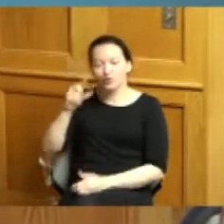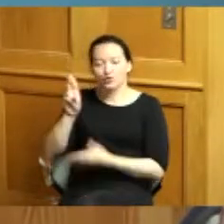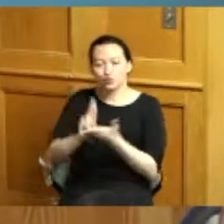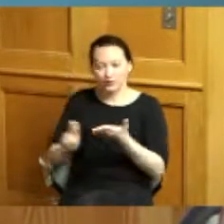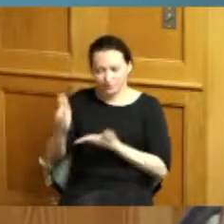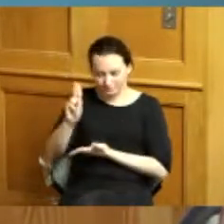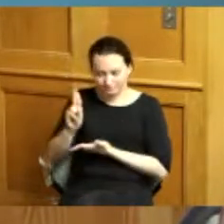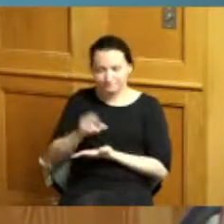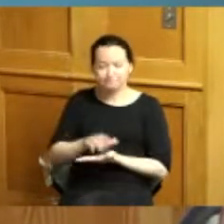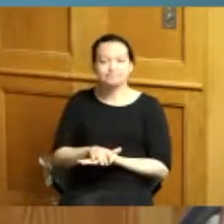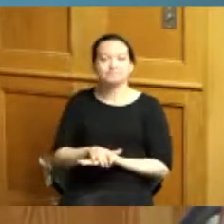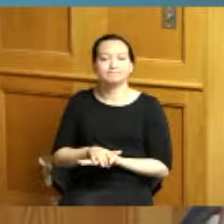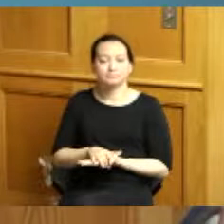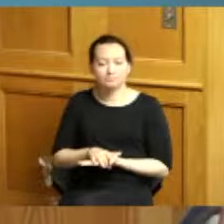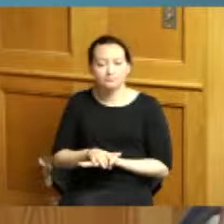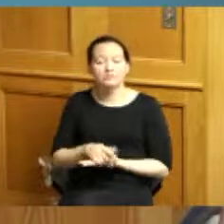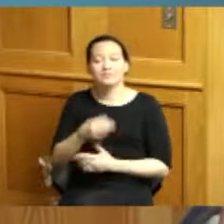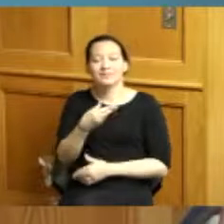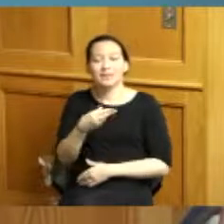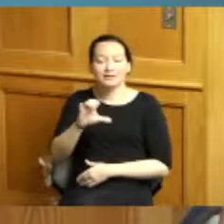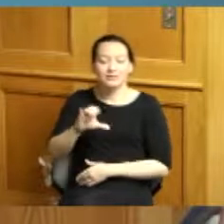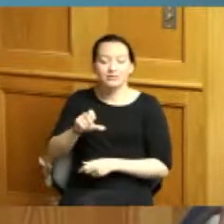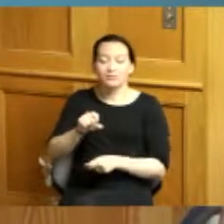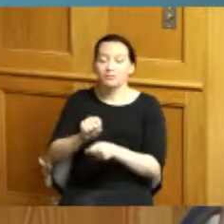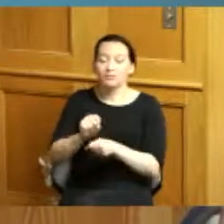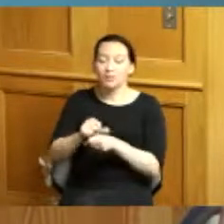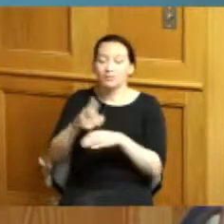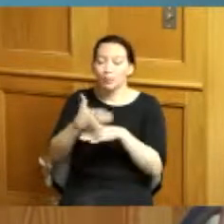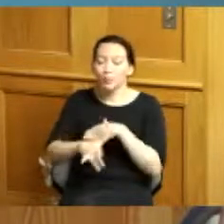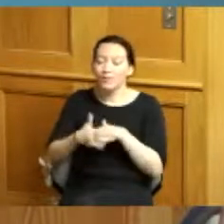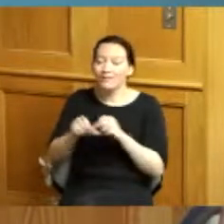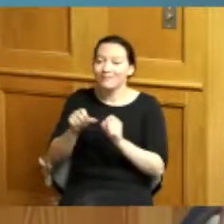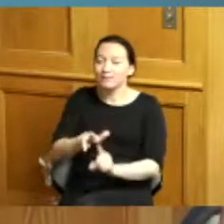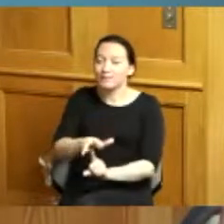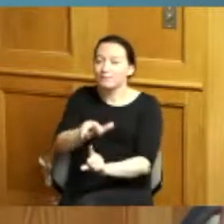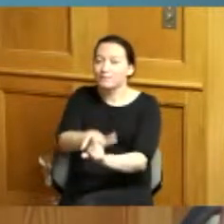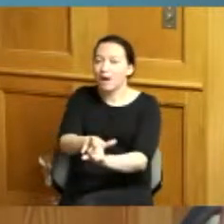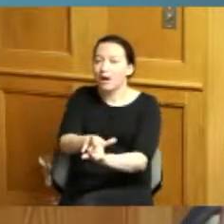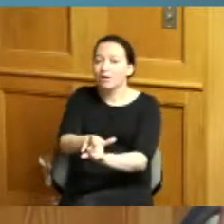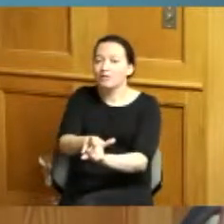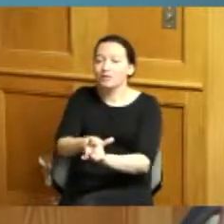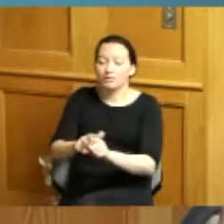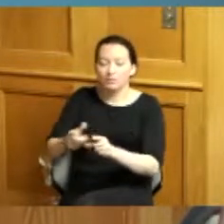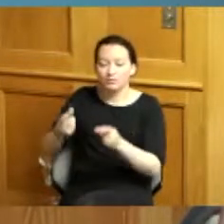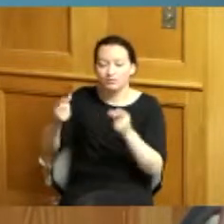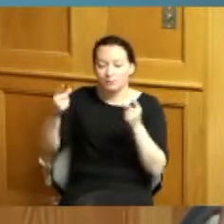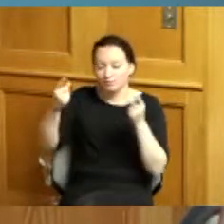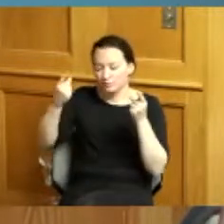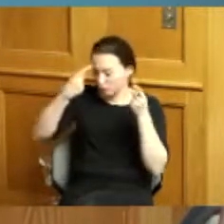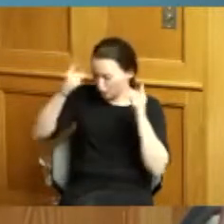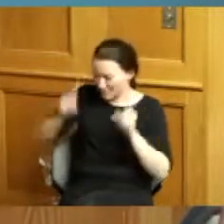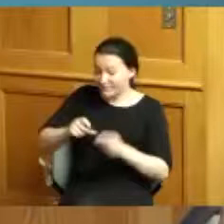making Hamilton County Employees eligible to apply for a collaborative agreement scholarship